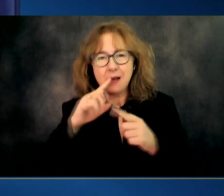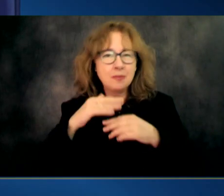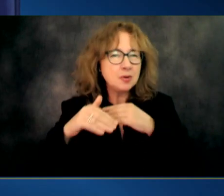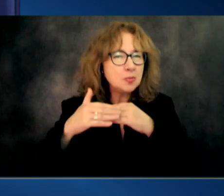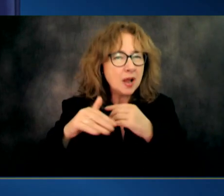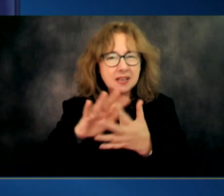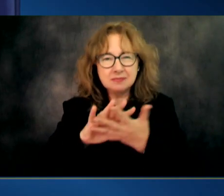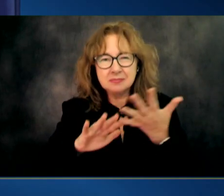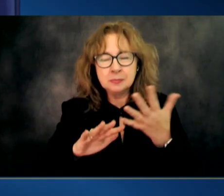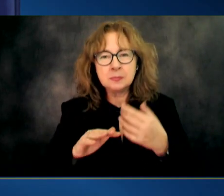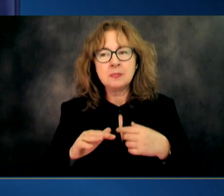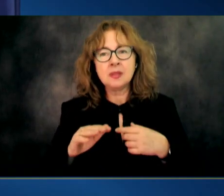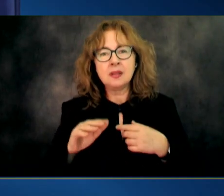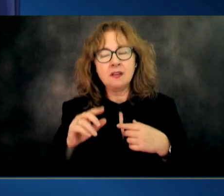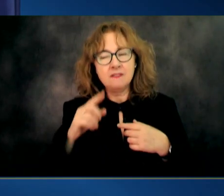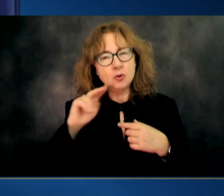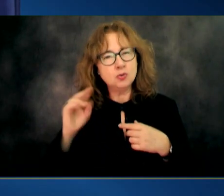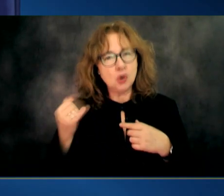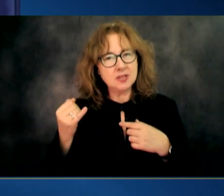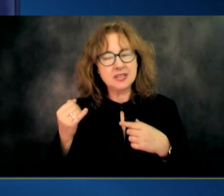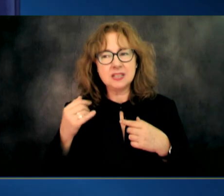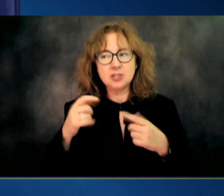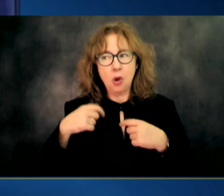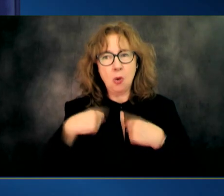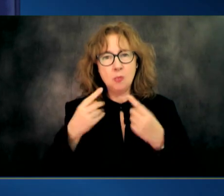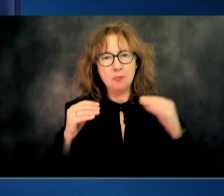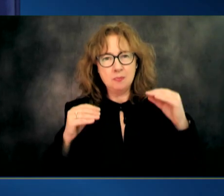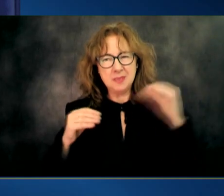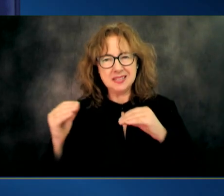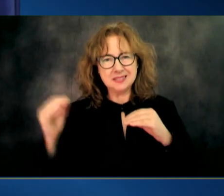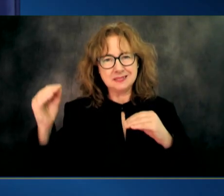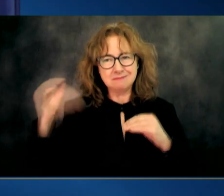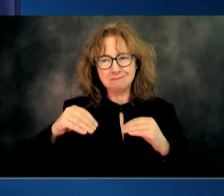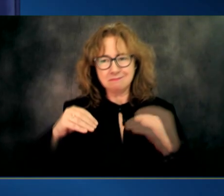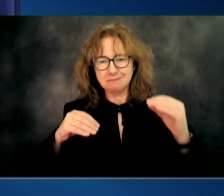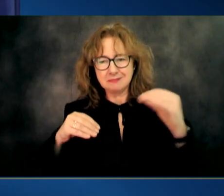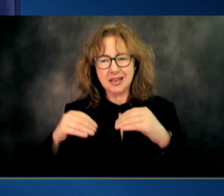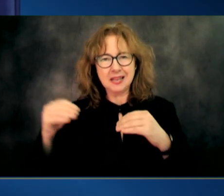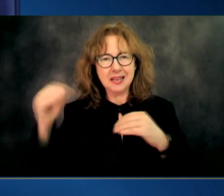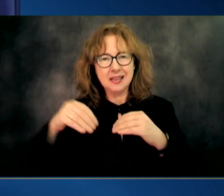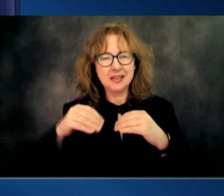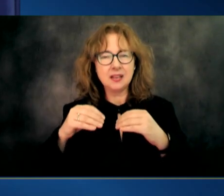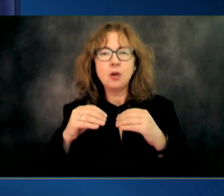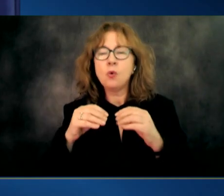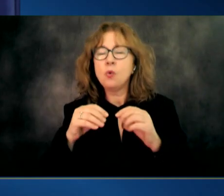so, piecemealing this through all of the lovely hematologists that we've worked with at, you know,